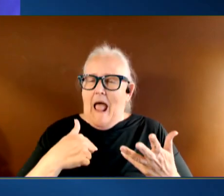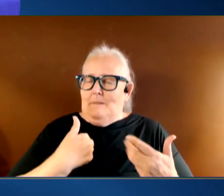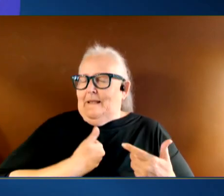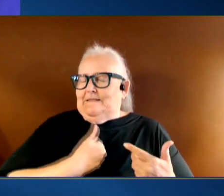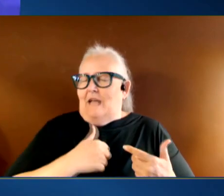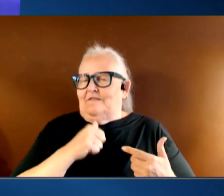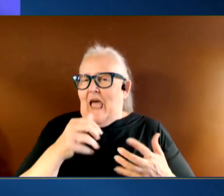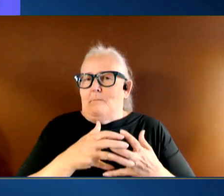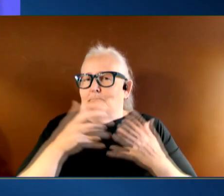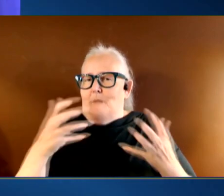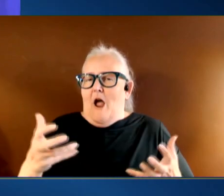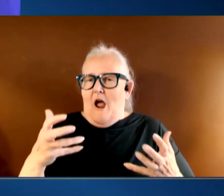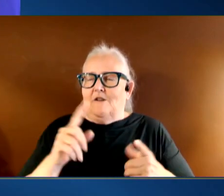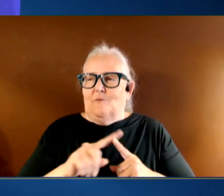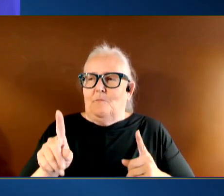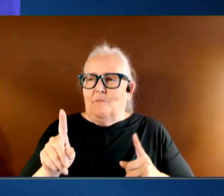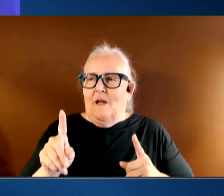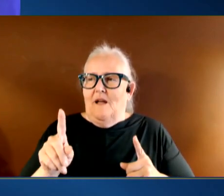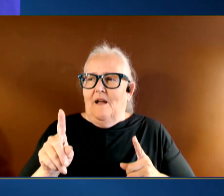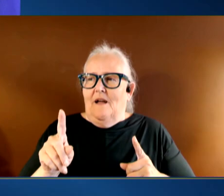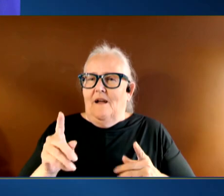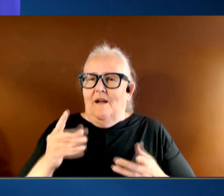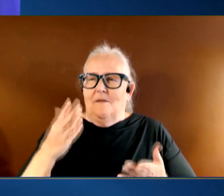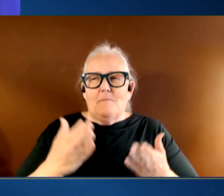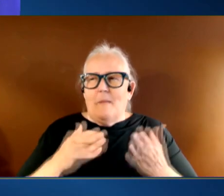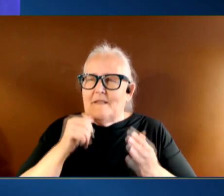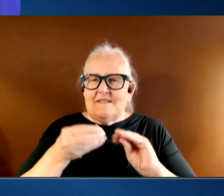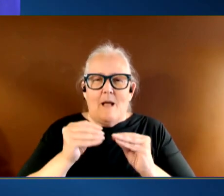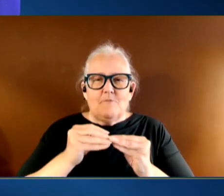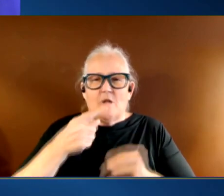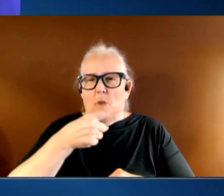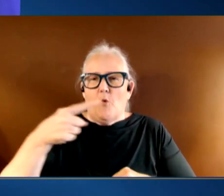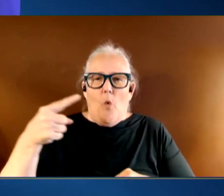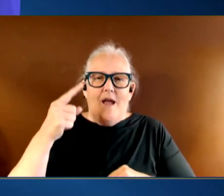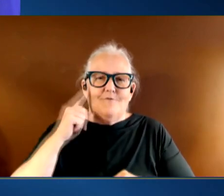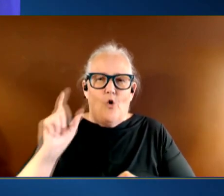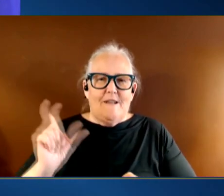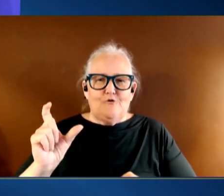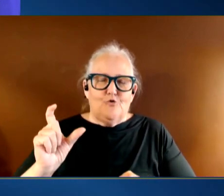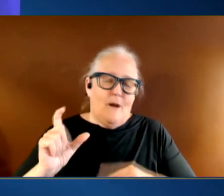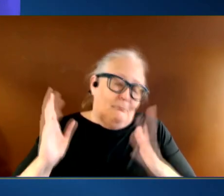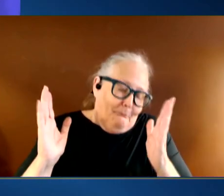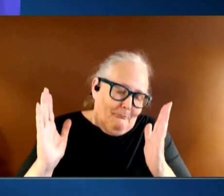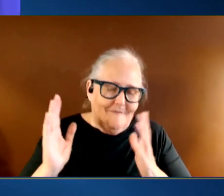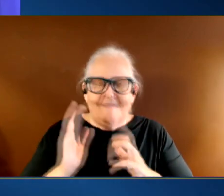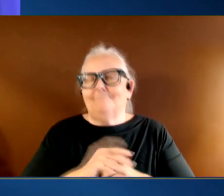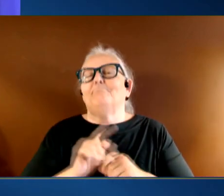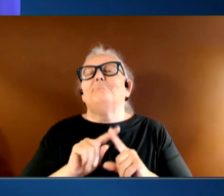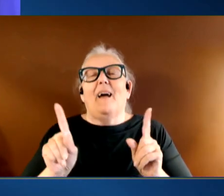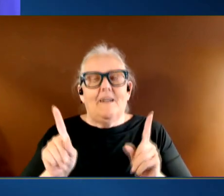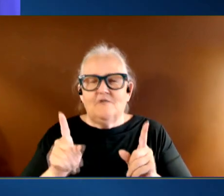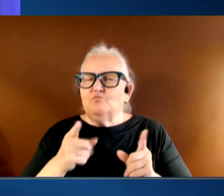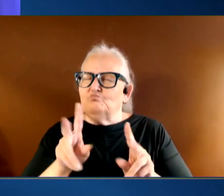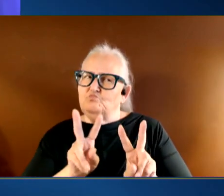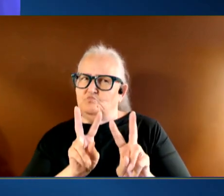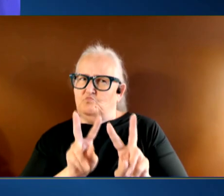not the top Instagram channel. But anyways, so please keep an eye out. That's going live today. I